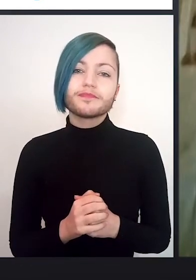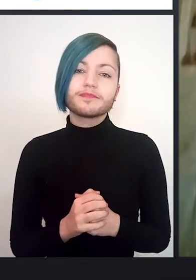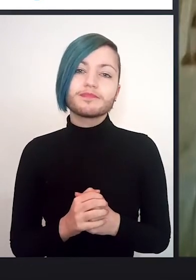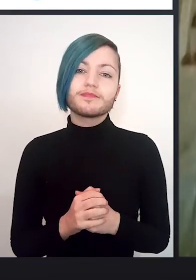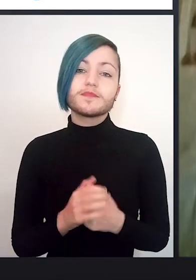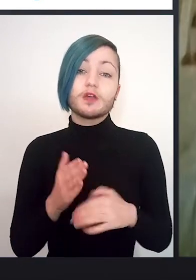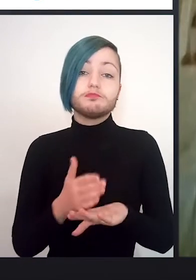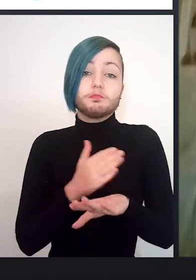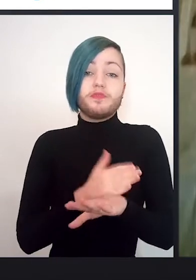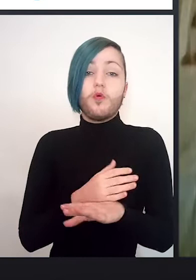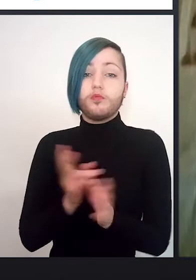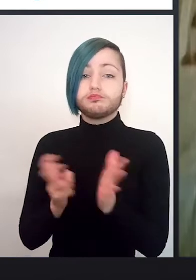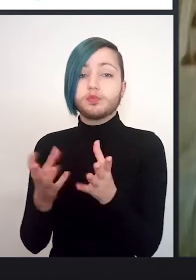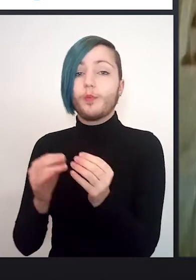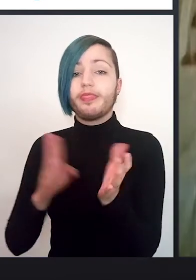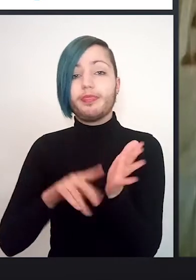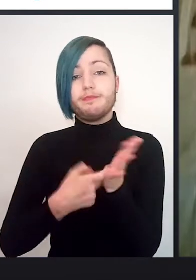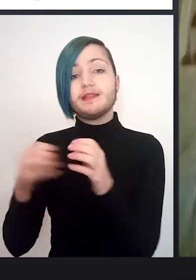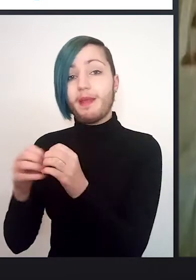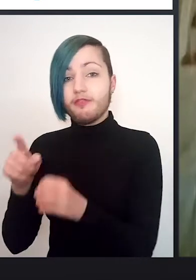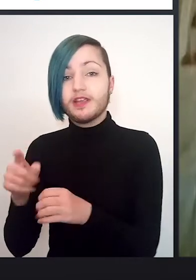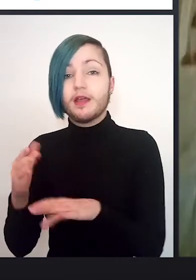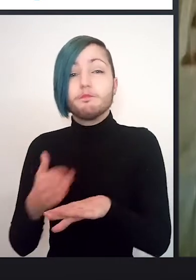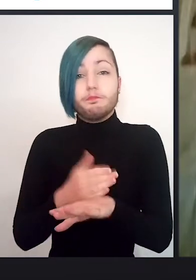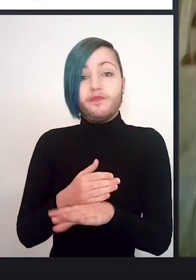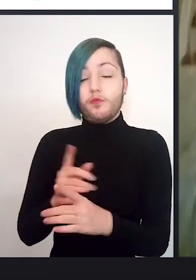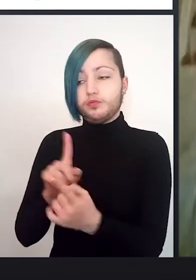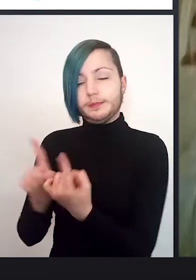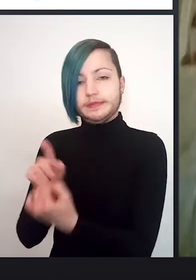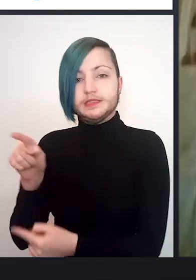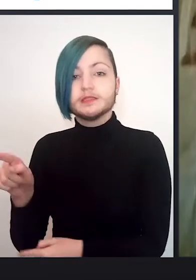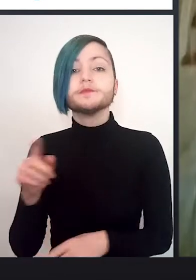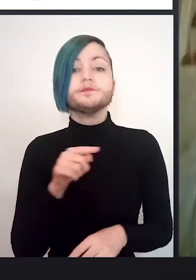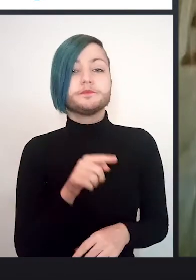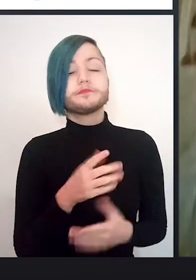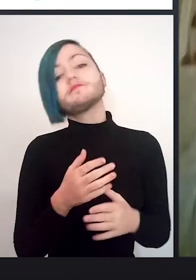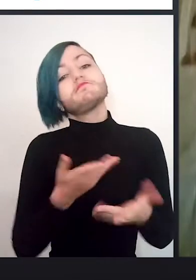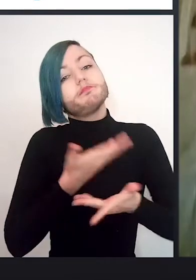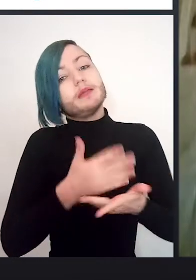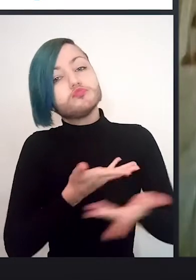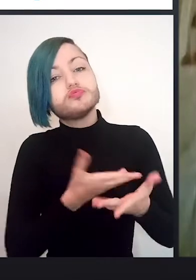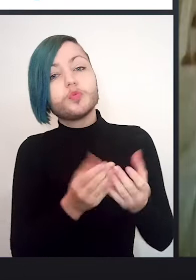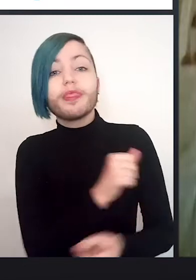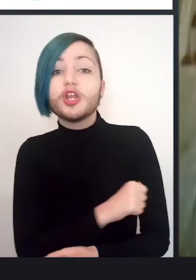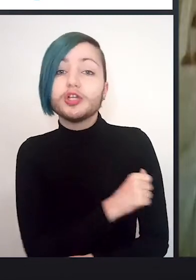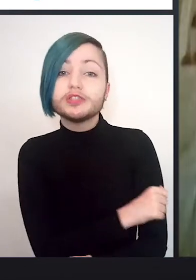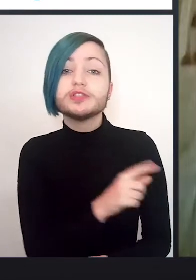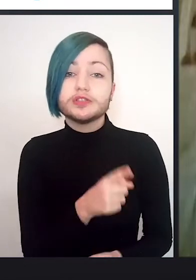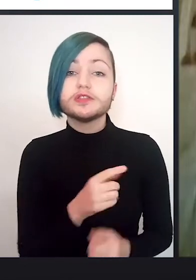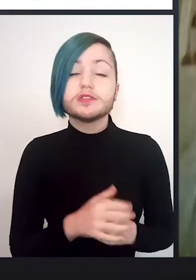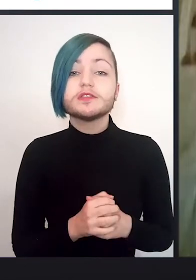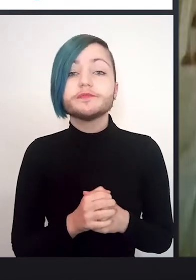Before I saw Mr Bellringer himself I had a chat with a nurse and